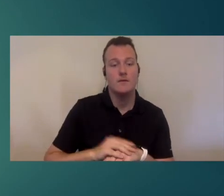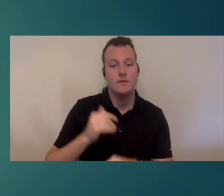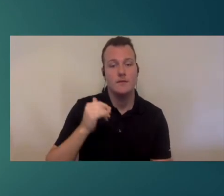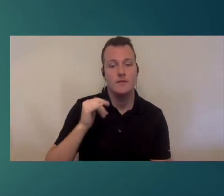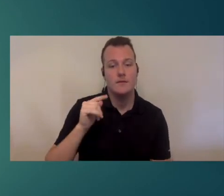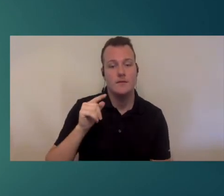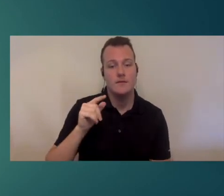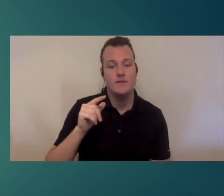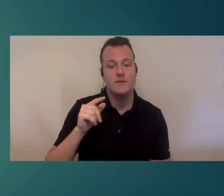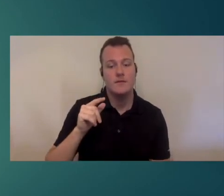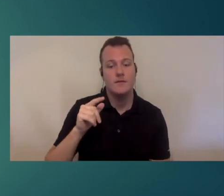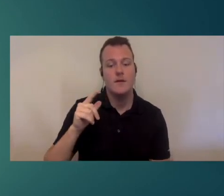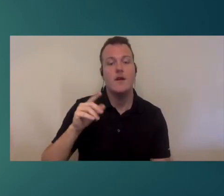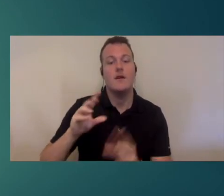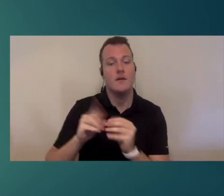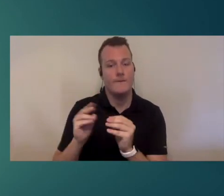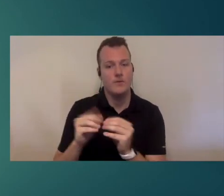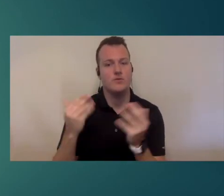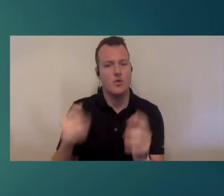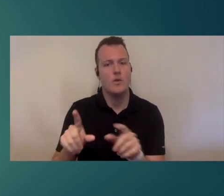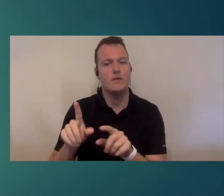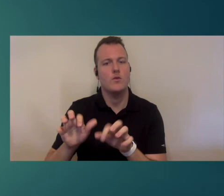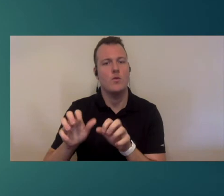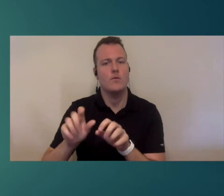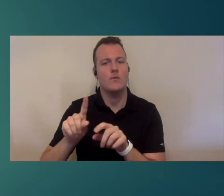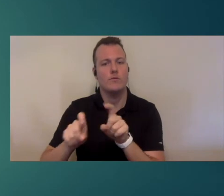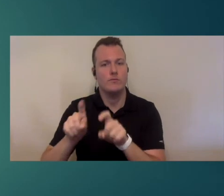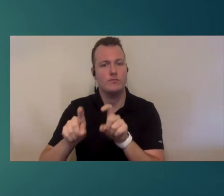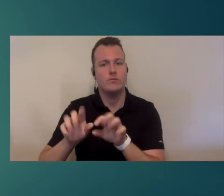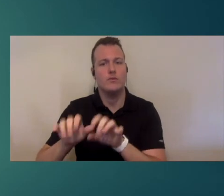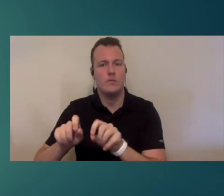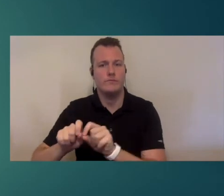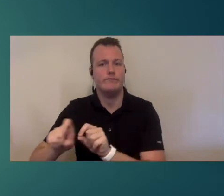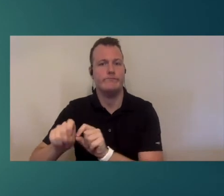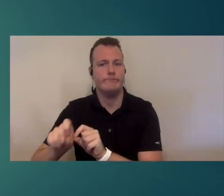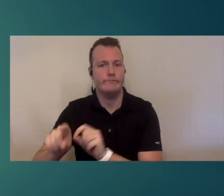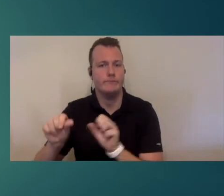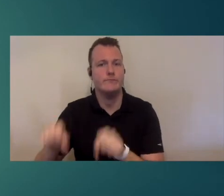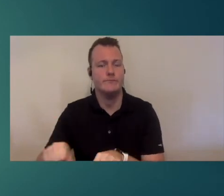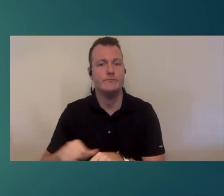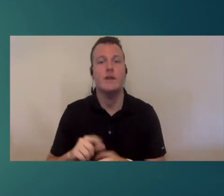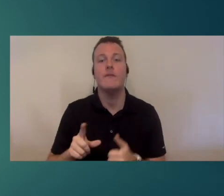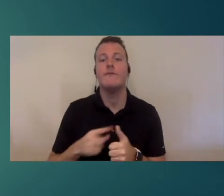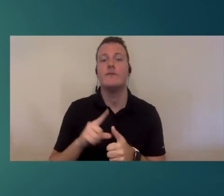the time to type those into the question queue. But to get us started, the first